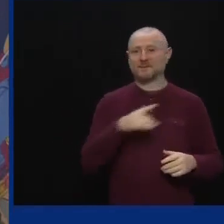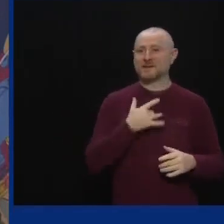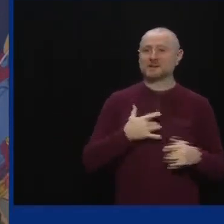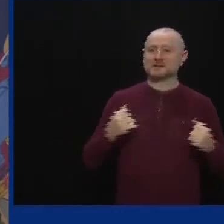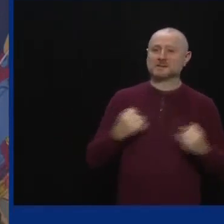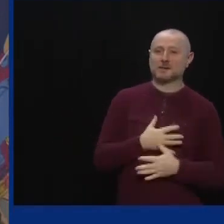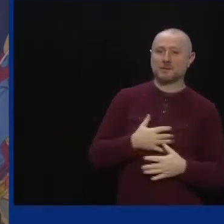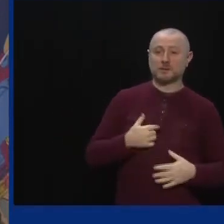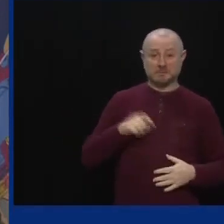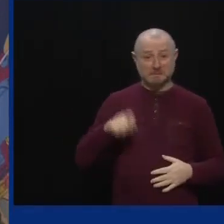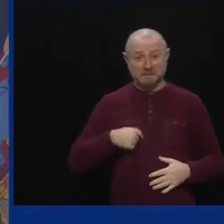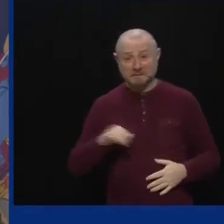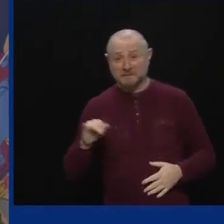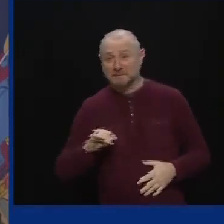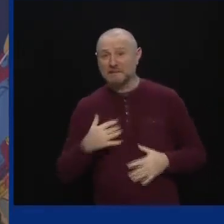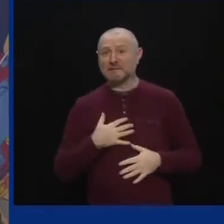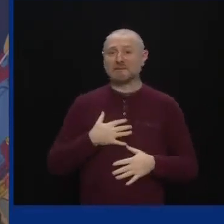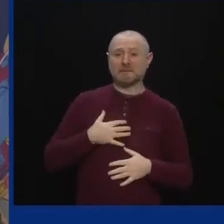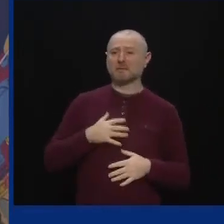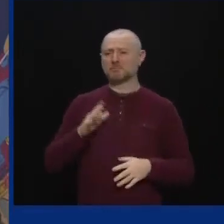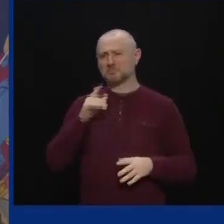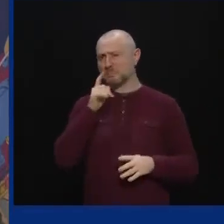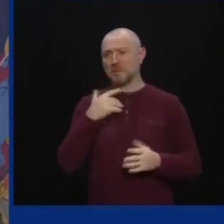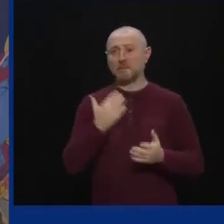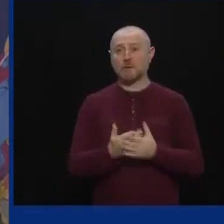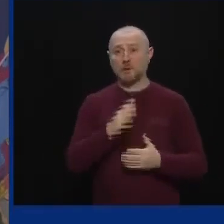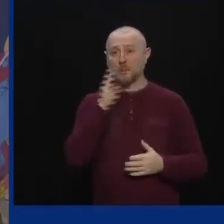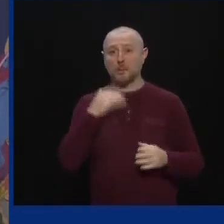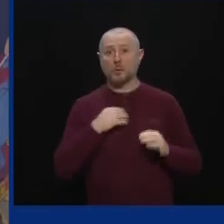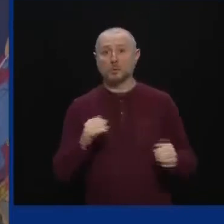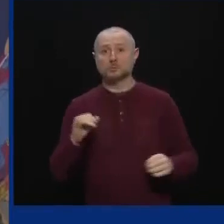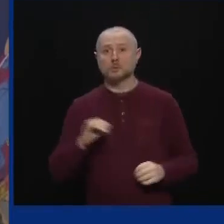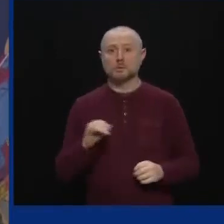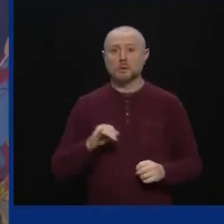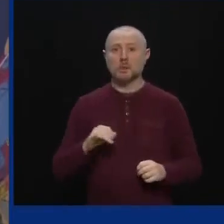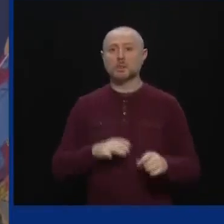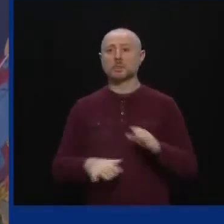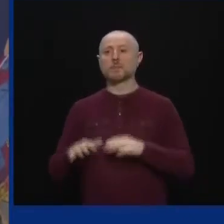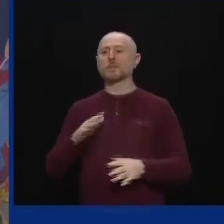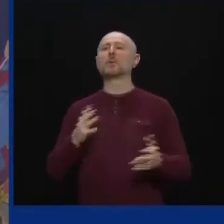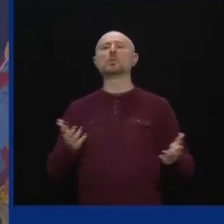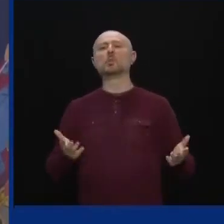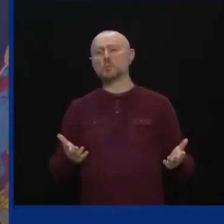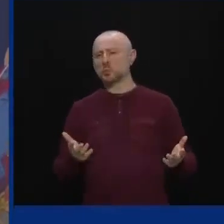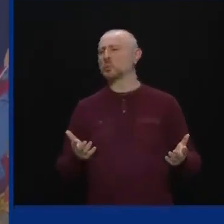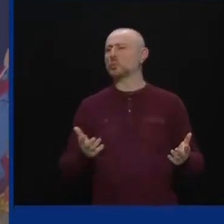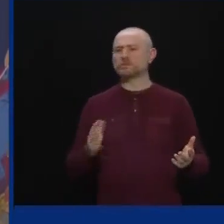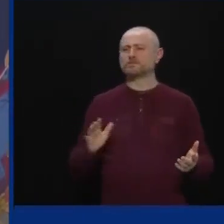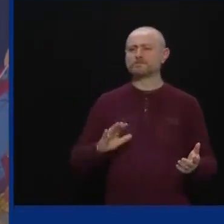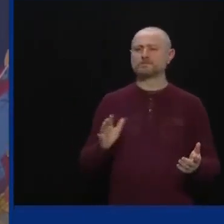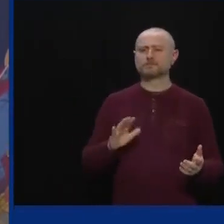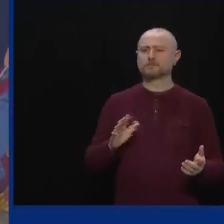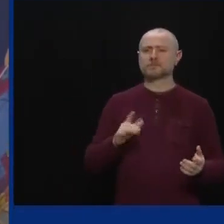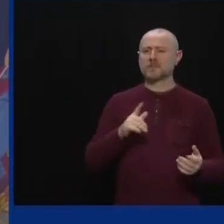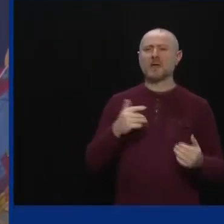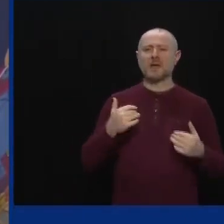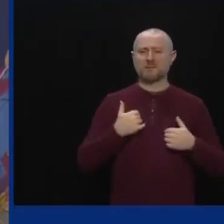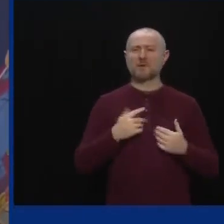I LOOK TO OUR LOCAL PARTNERS WHO CAN ANSWER THAT MESSAGE BECAUSE THERE'S NOTHING MORE FRIGHTENING THAN TO BE AN INDIVIDUAL WHO NEEDS HEALTH CARE AND YOU